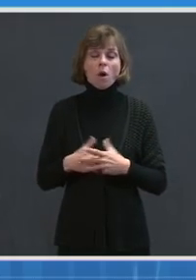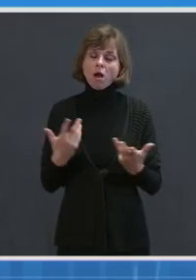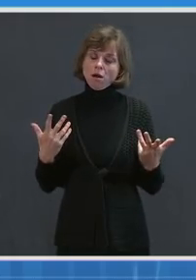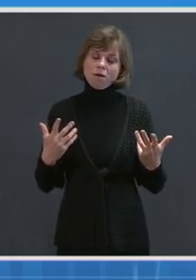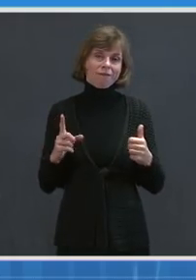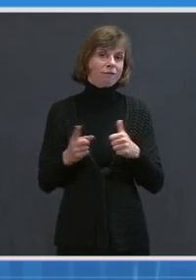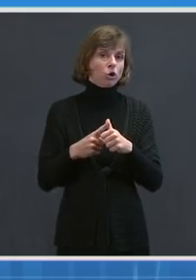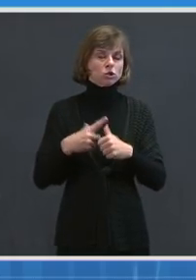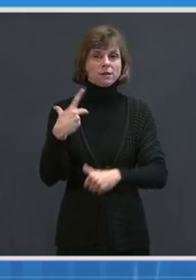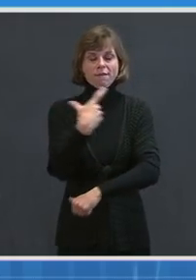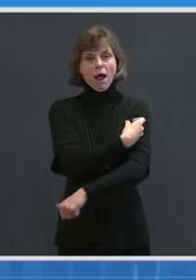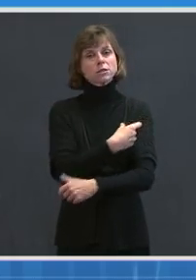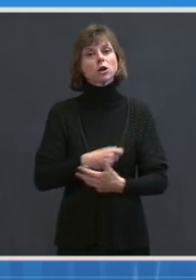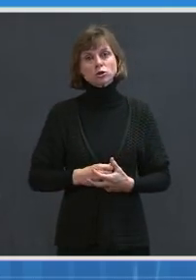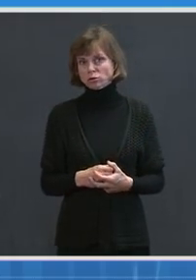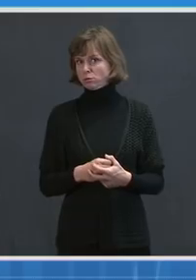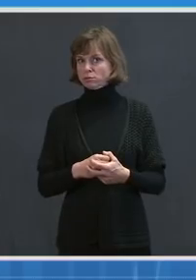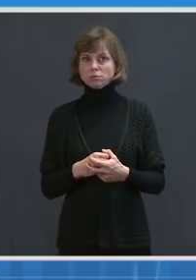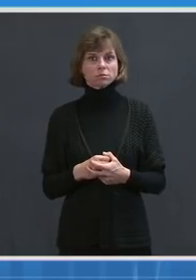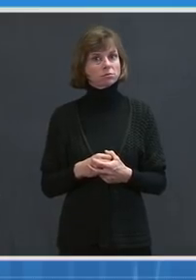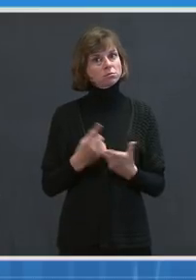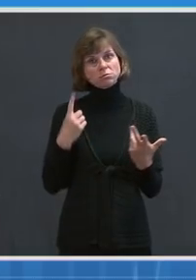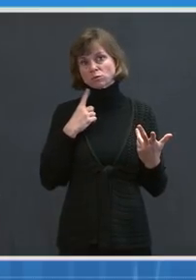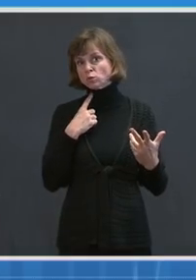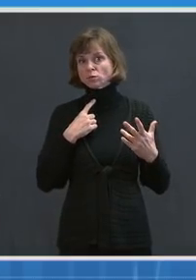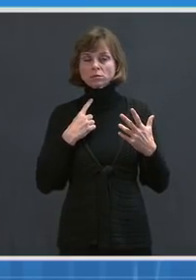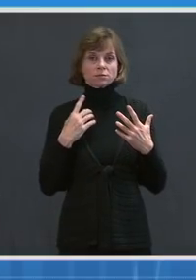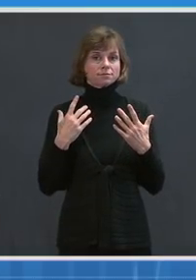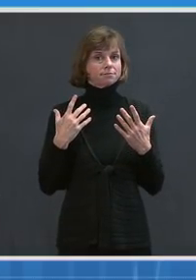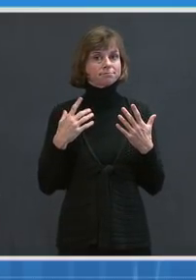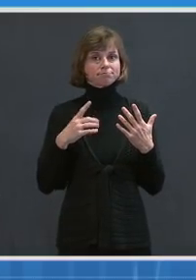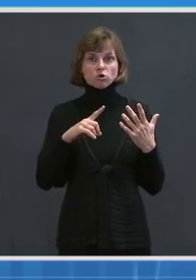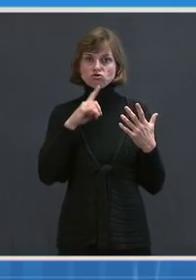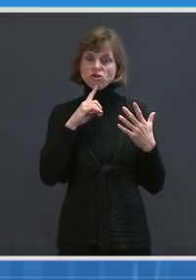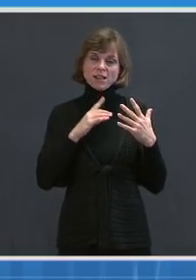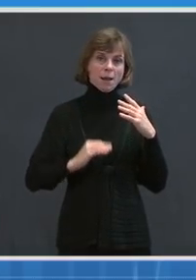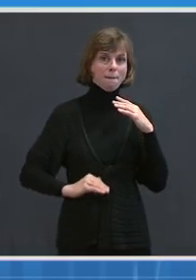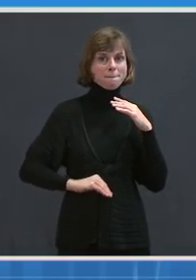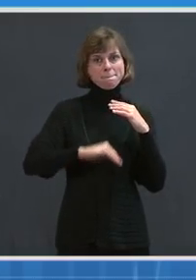Maximize the immune response against the wild-type virus.